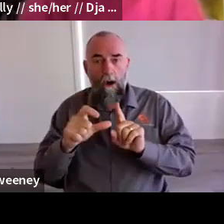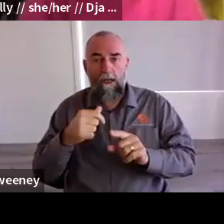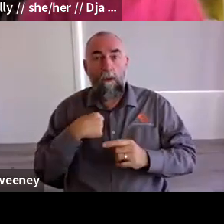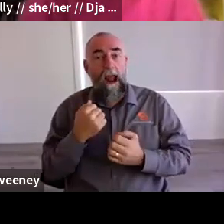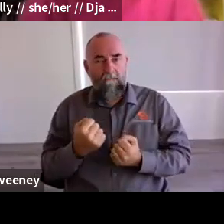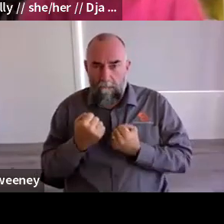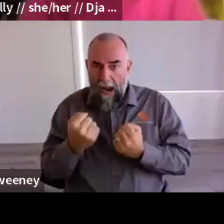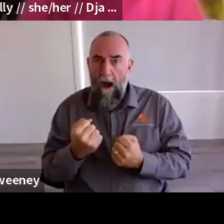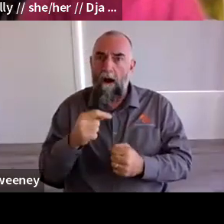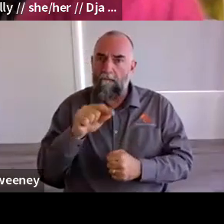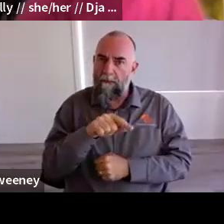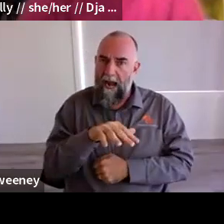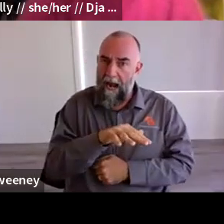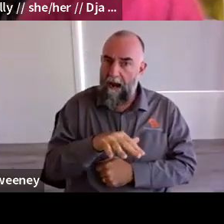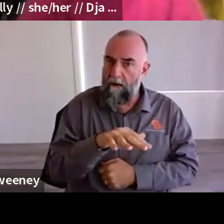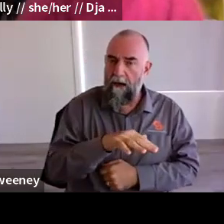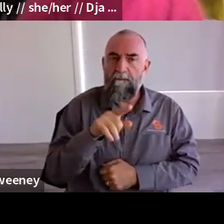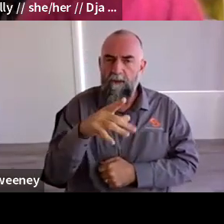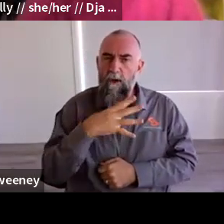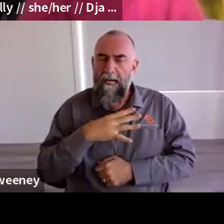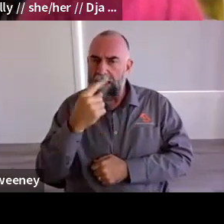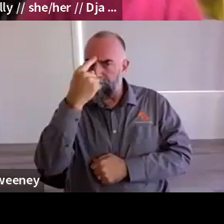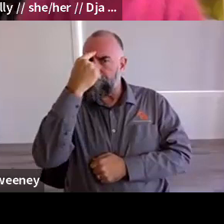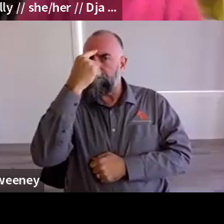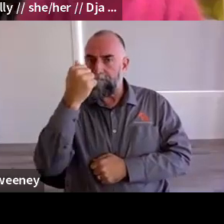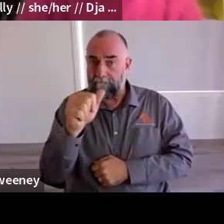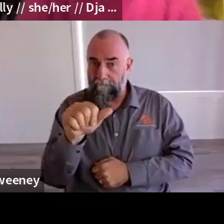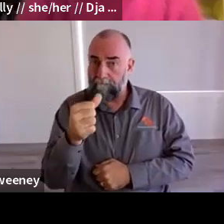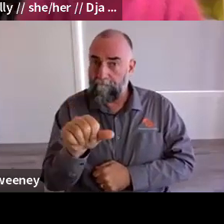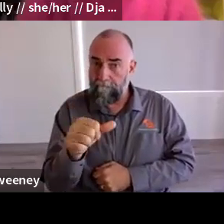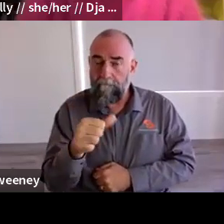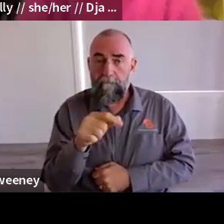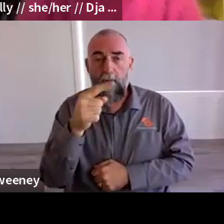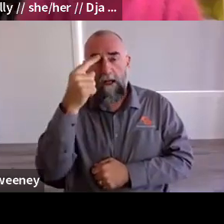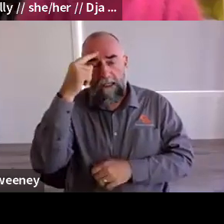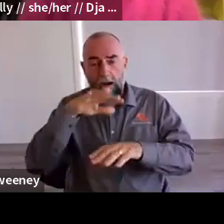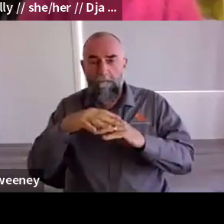this space and to remember that, we may not have the money, but we do have